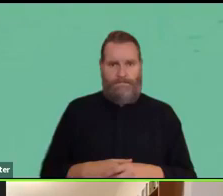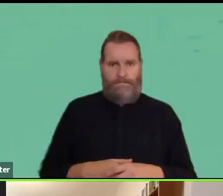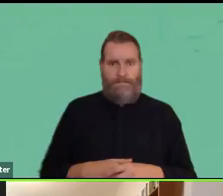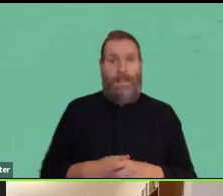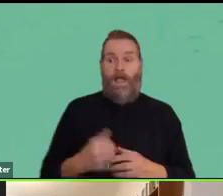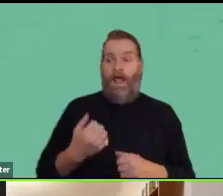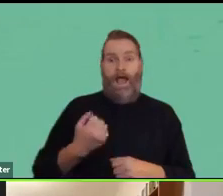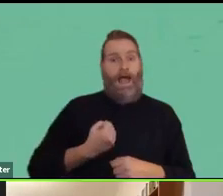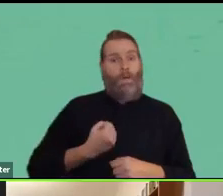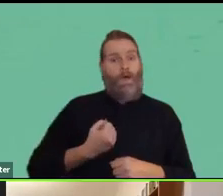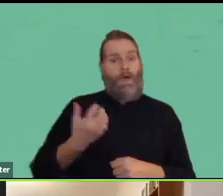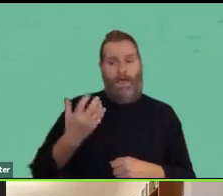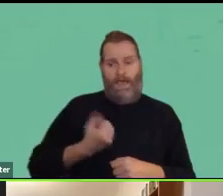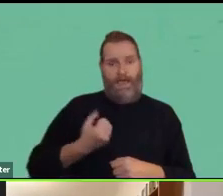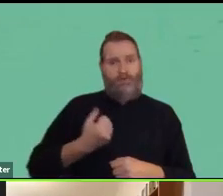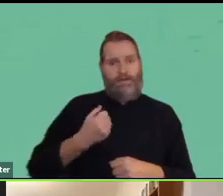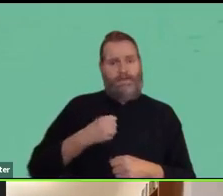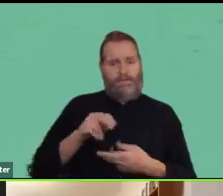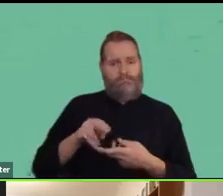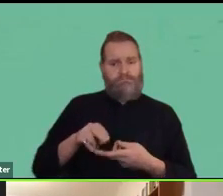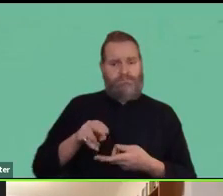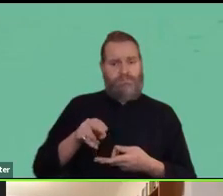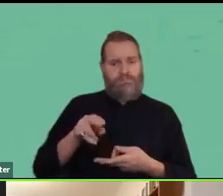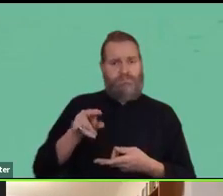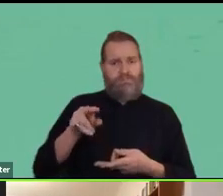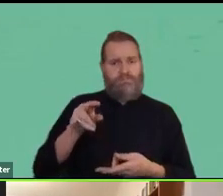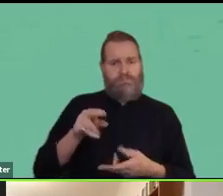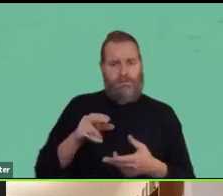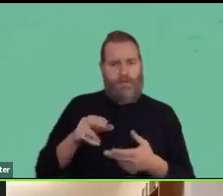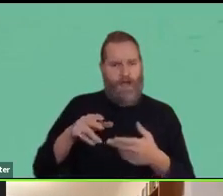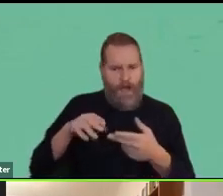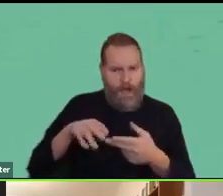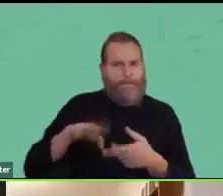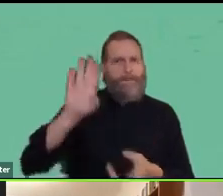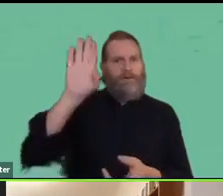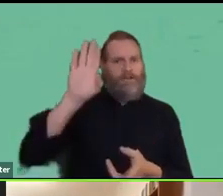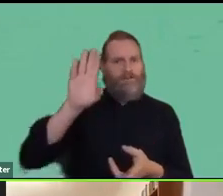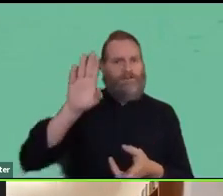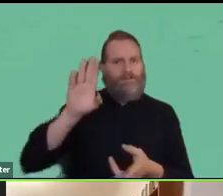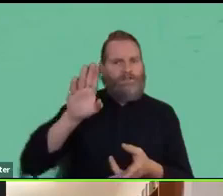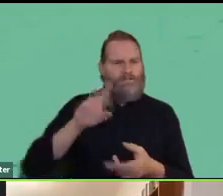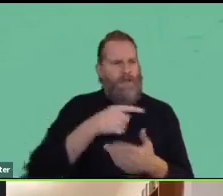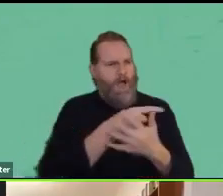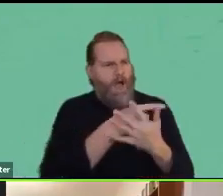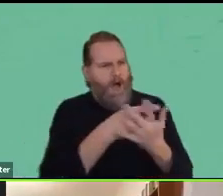poor we have no pay progression in the way that still exists in other parts of the public sector